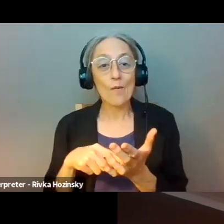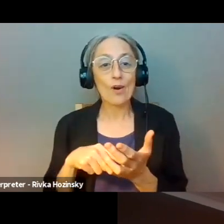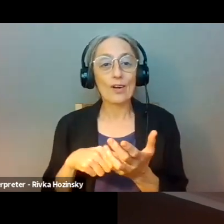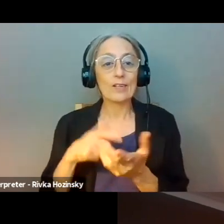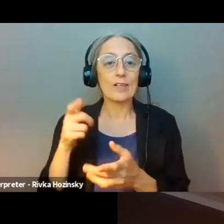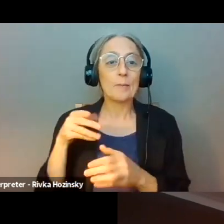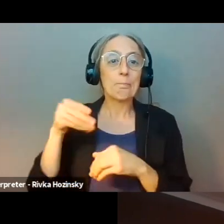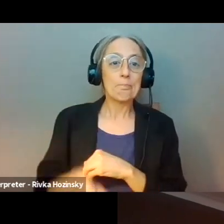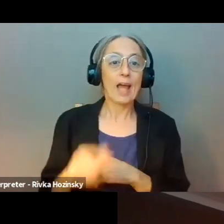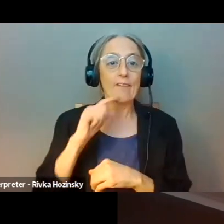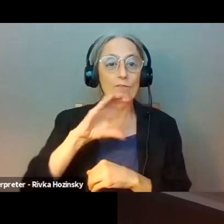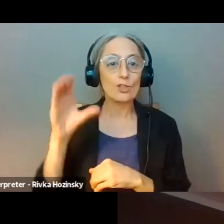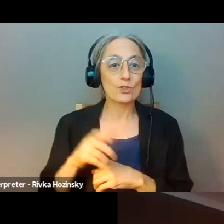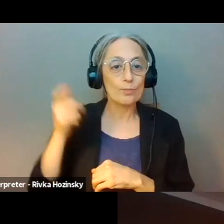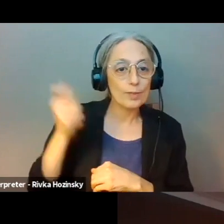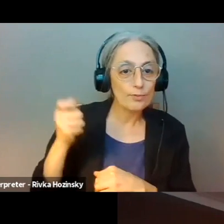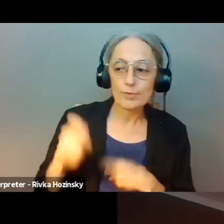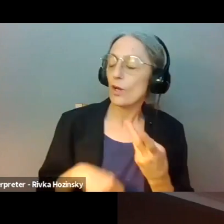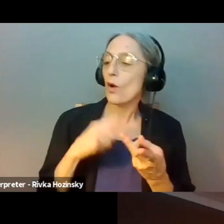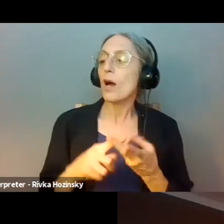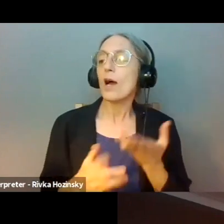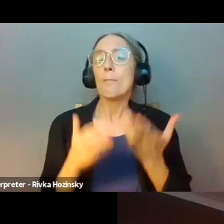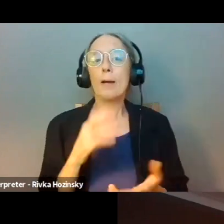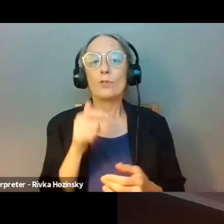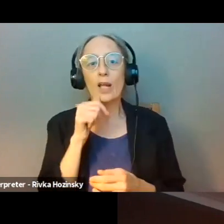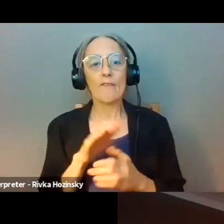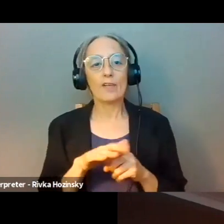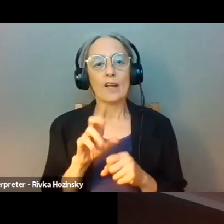or that perhaps don't have enough staff to have a Q&A person, a chat host,